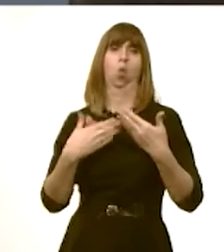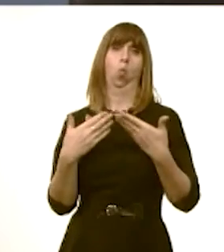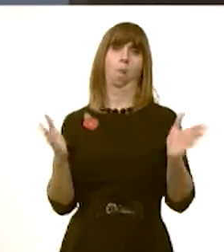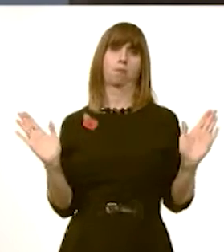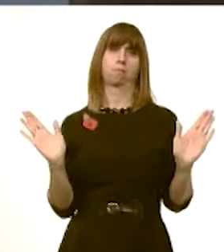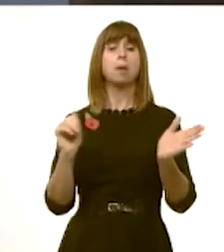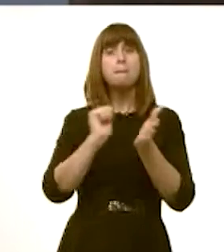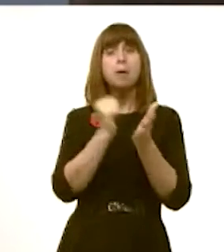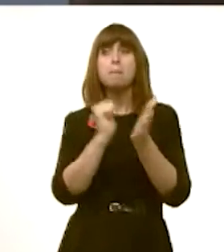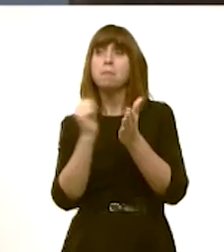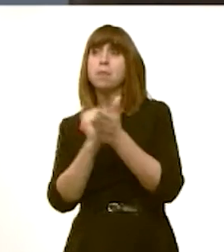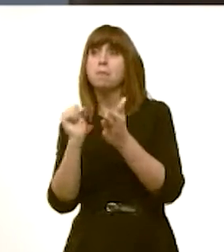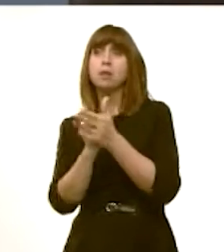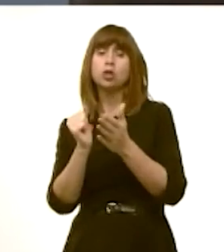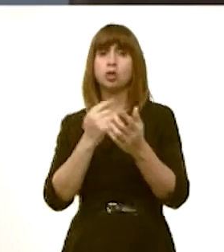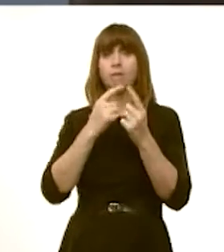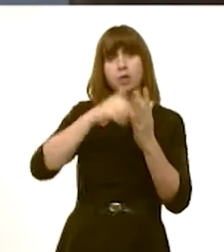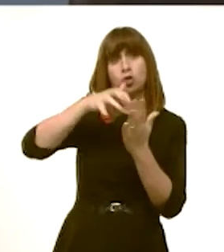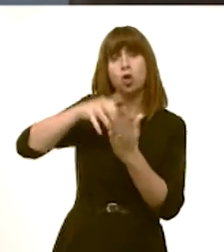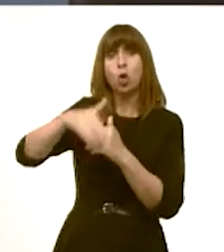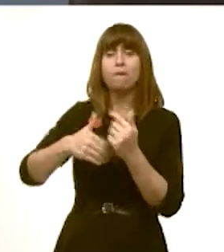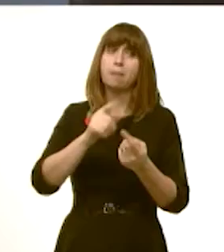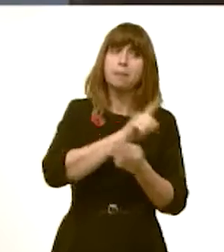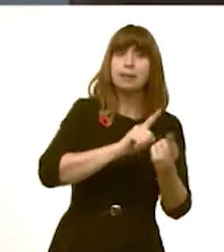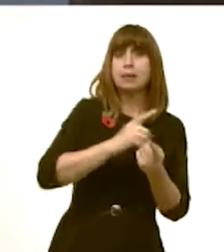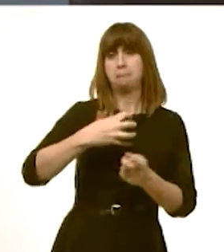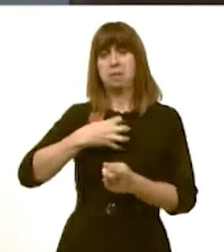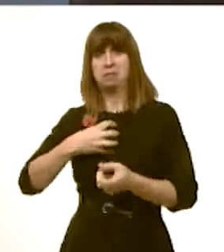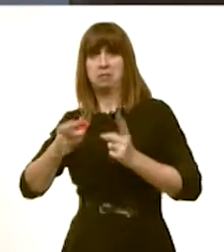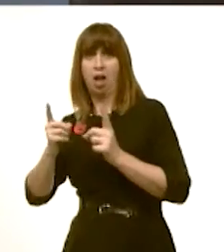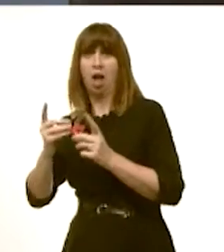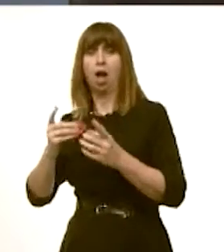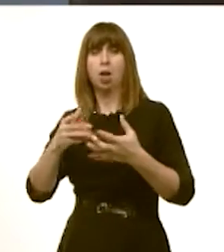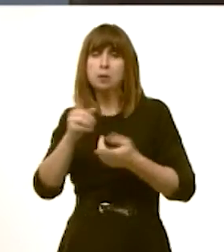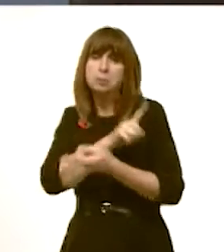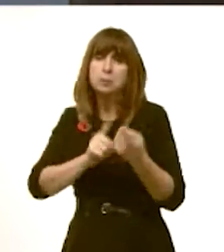details of meetings between you, your Ministers and officials with lobbyists and external pressure groups?